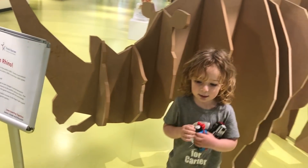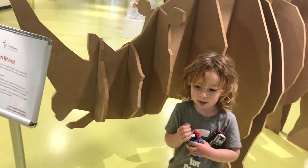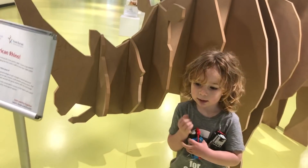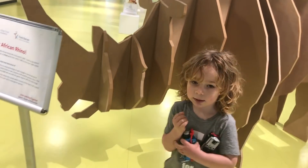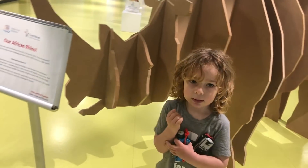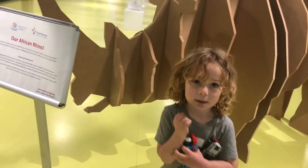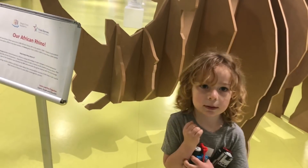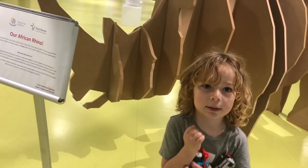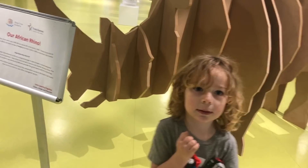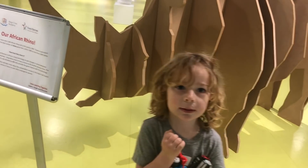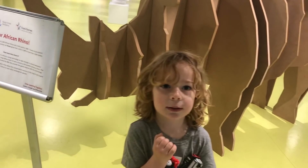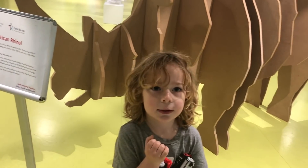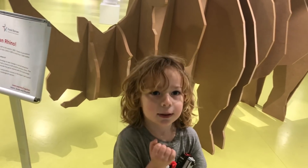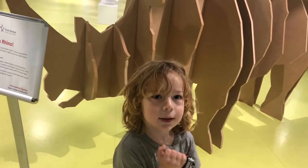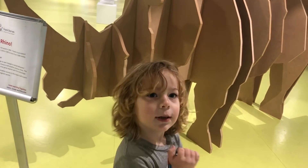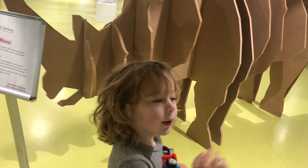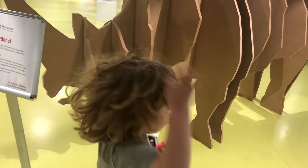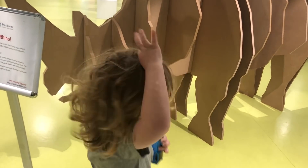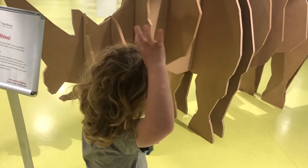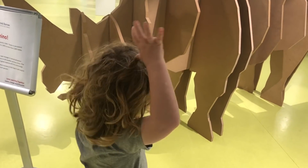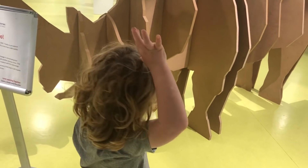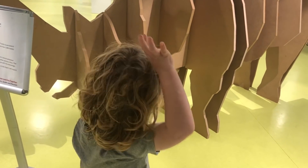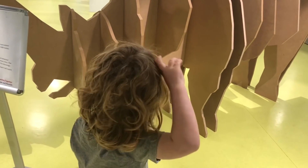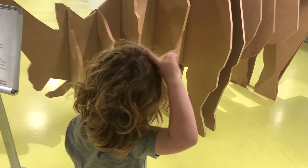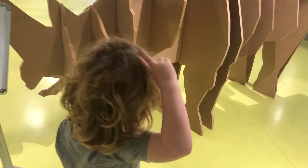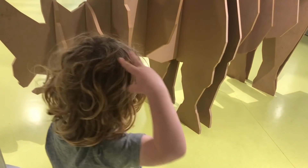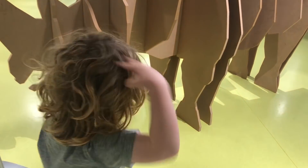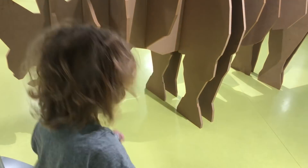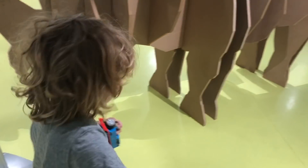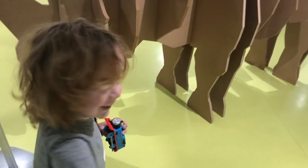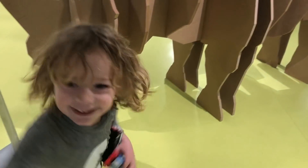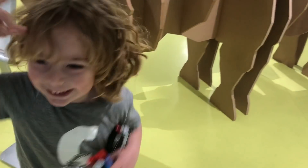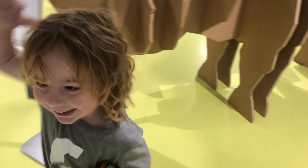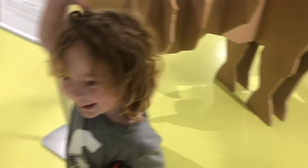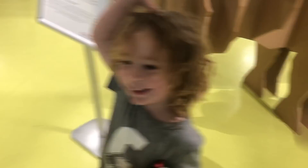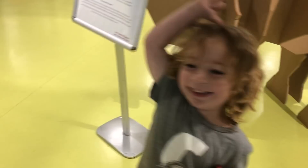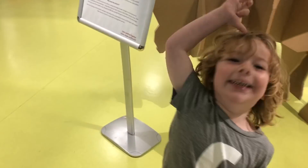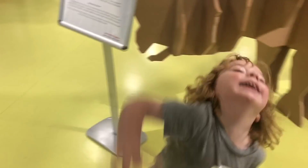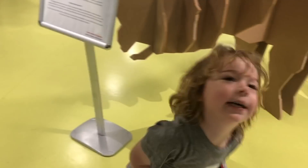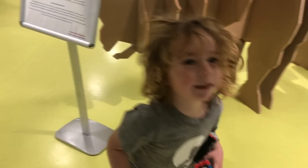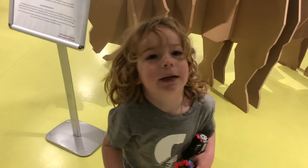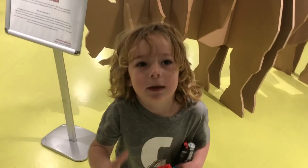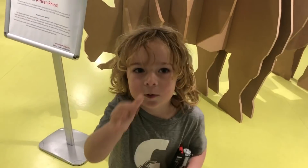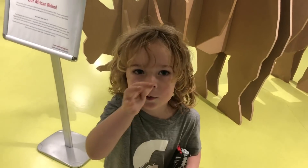was just the movement of the hands, the numerous people signing, he was in his element.